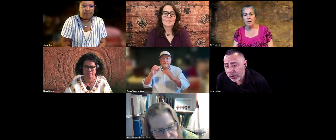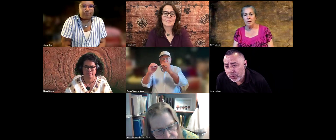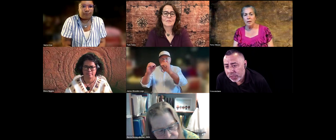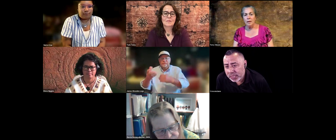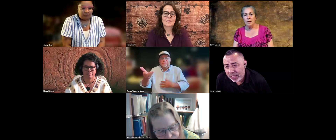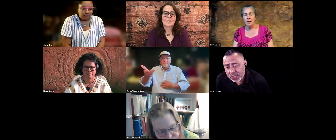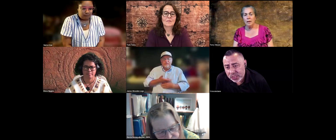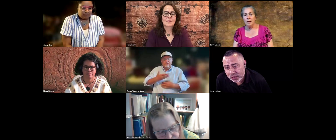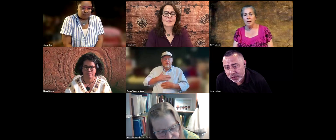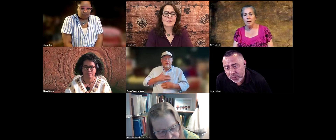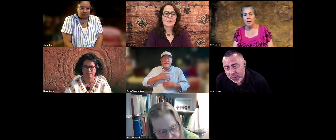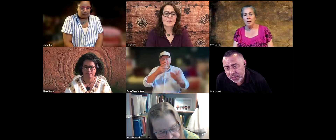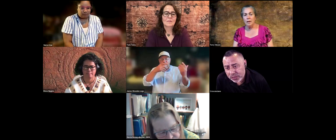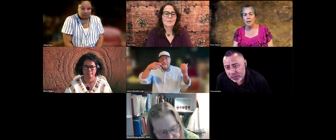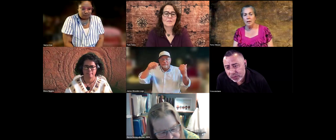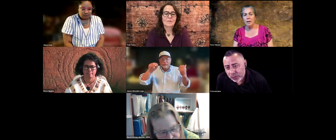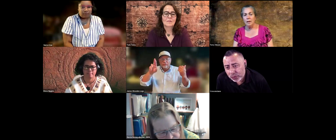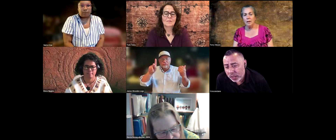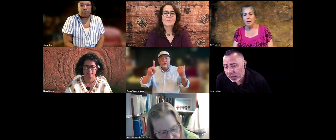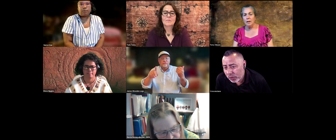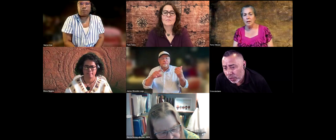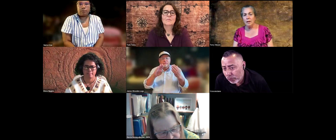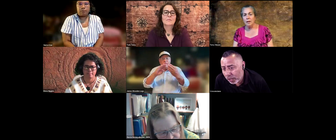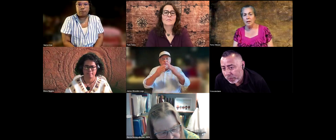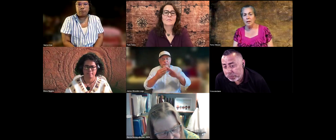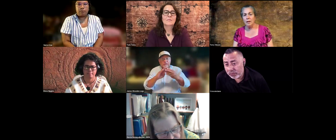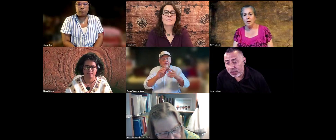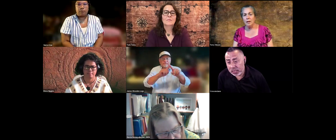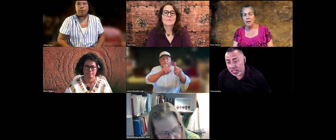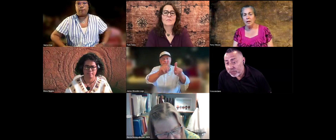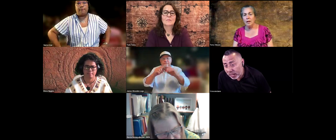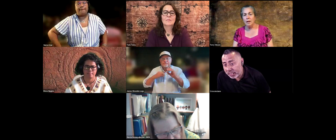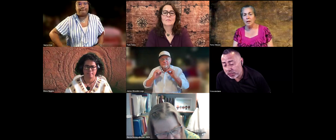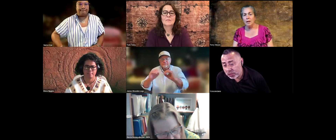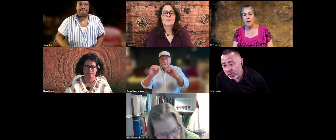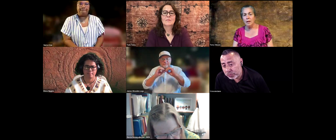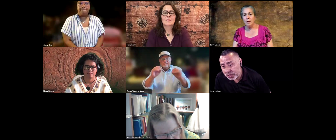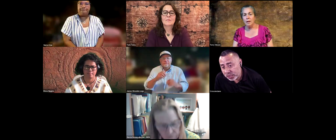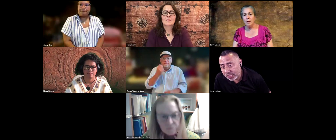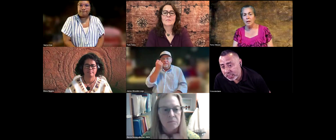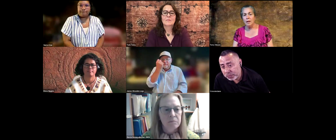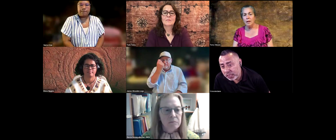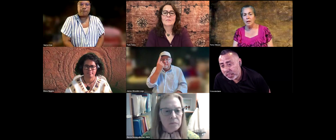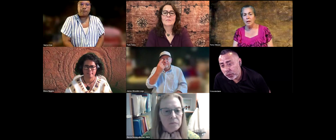What I do is I visit different areas. Where whoever I might be invaded invited invited to present and speak.